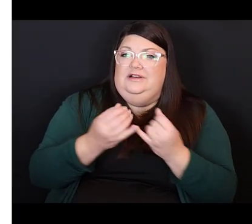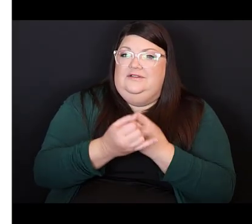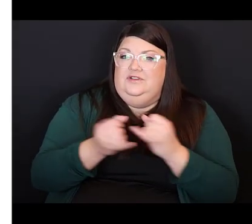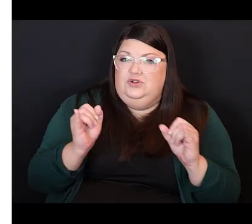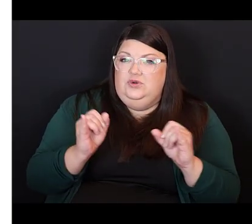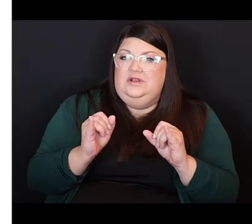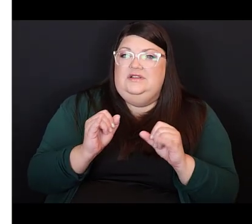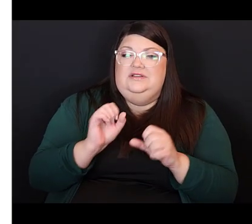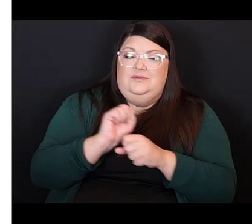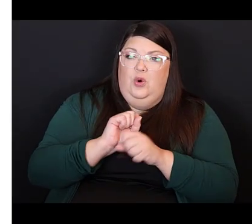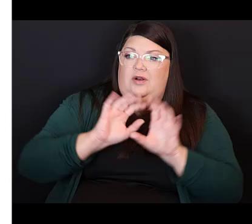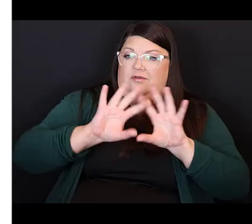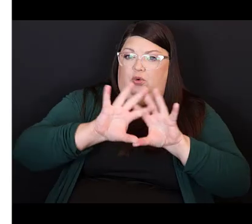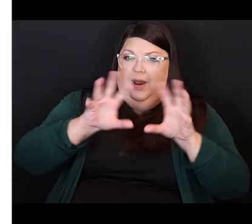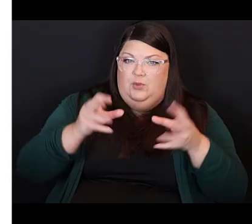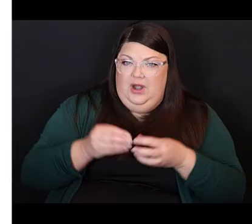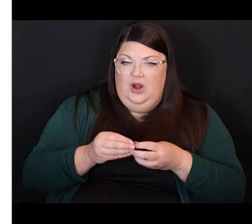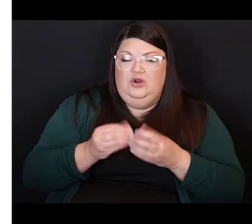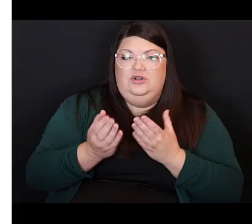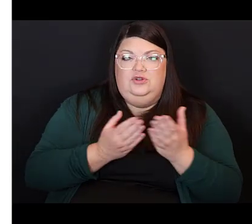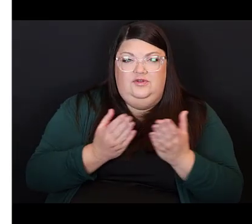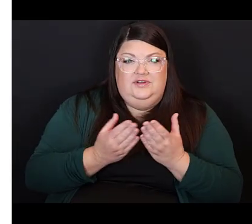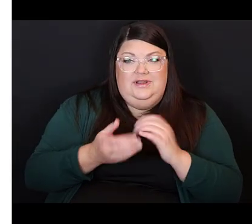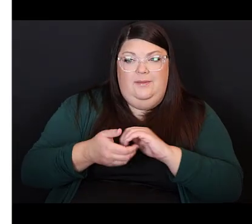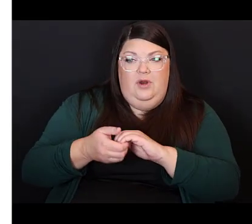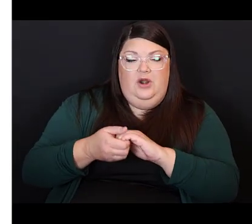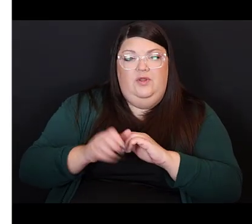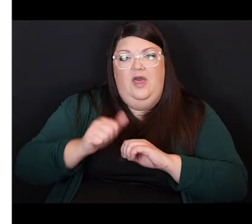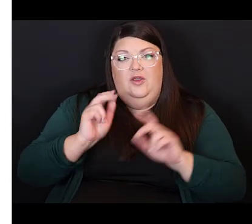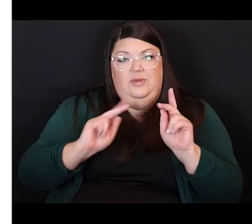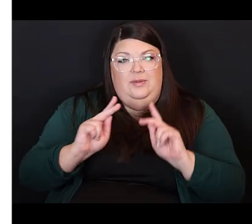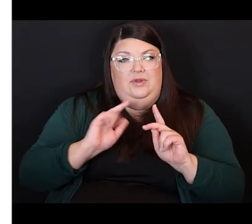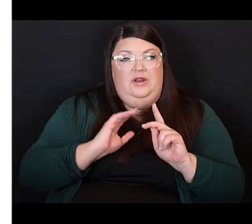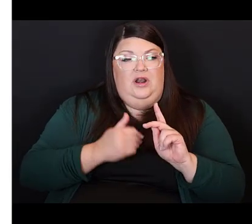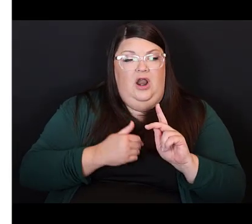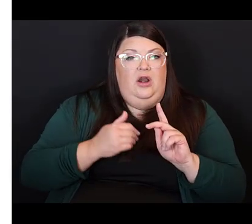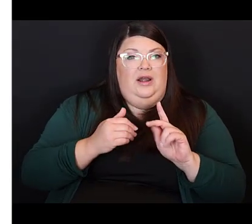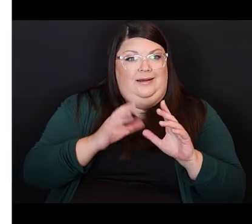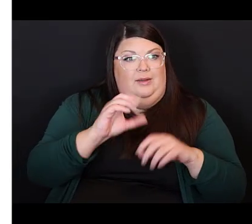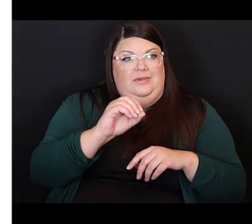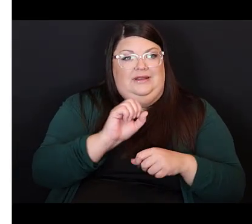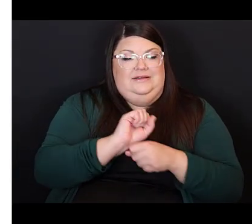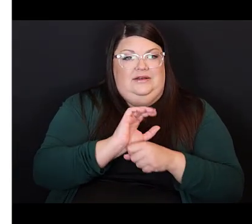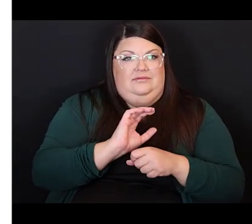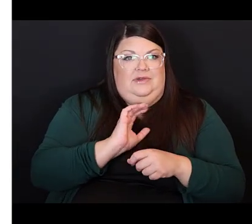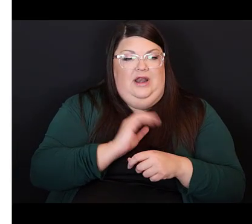services and partnering with others in our community to provide needed resources,